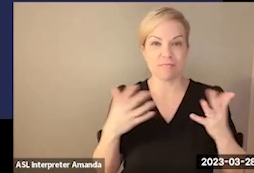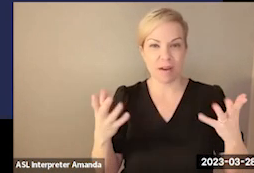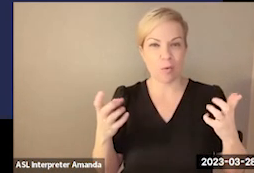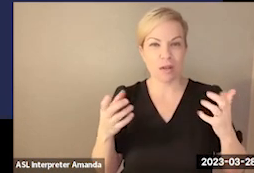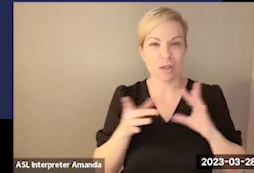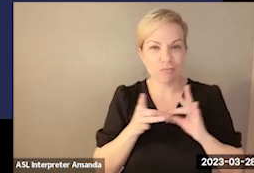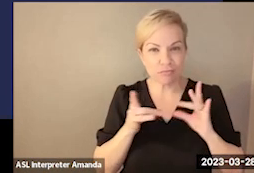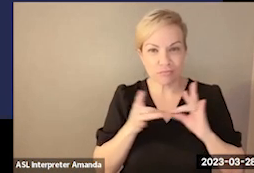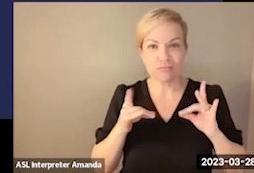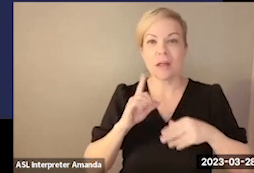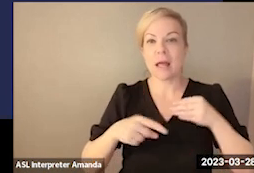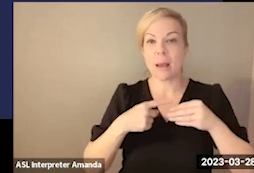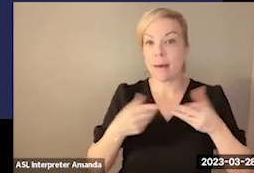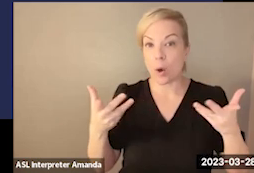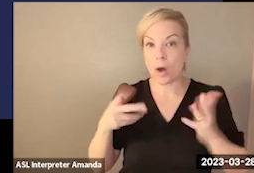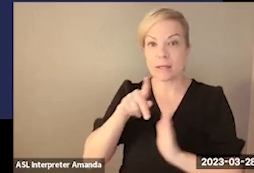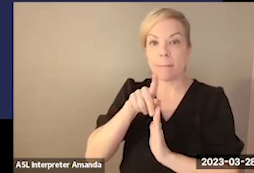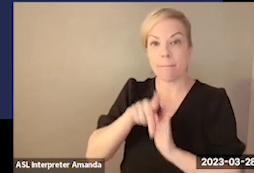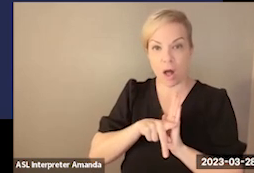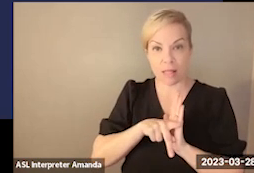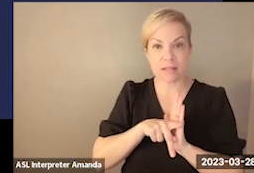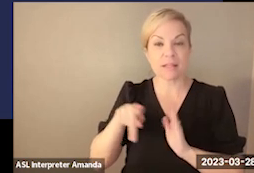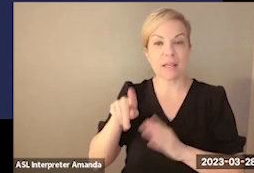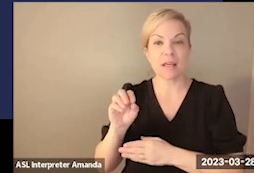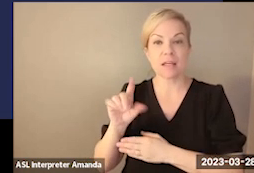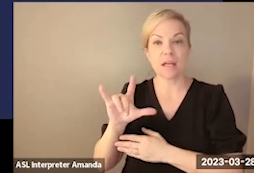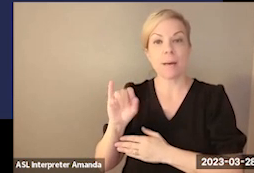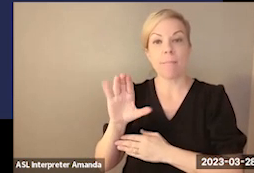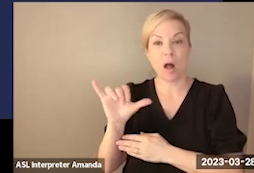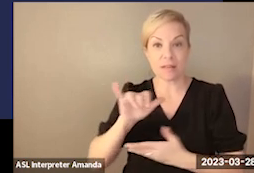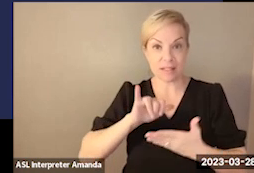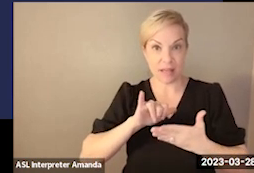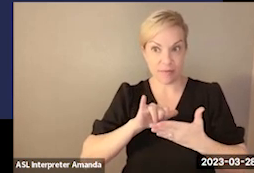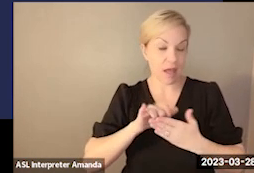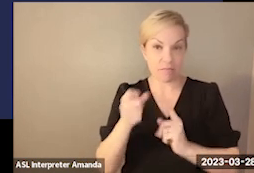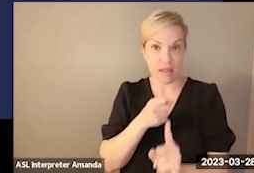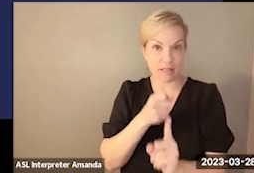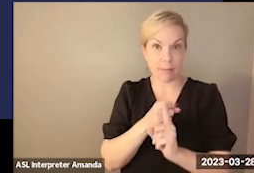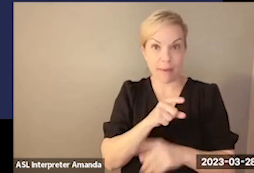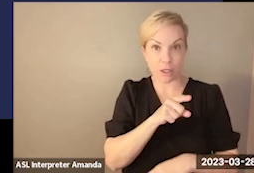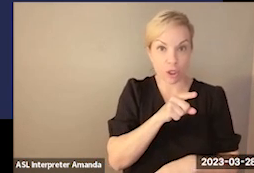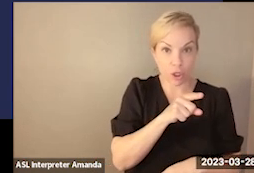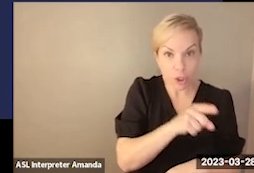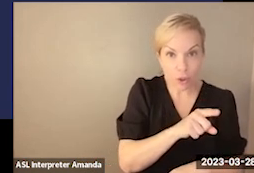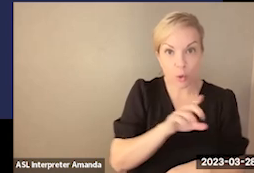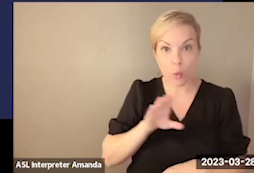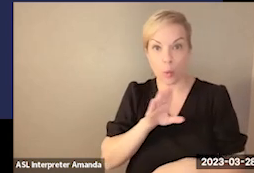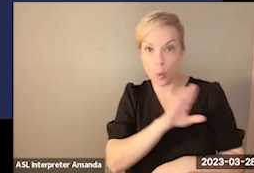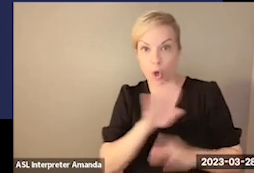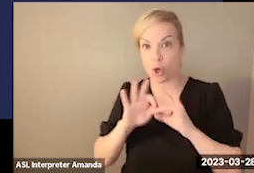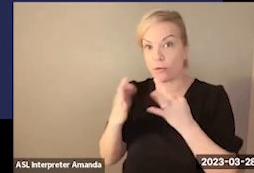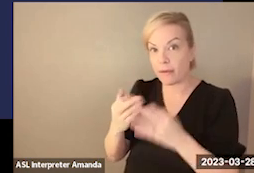Debbie Stine, Science & Technology Policy Academy: a policy, you know. Put this in chat that is personally impacted you or your family members. So